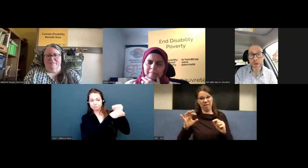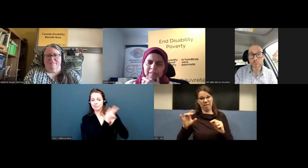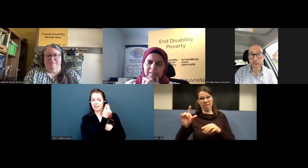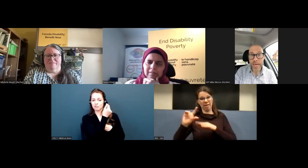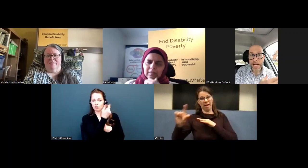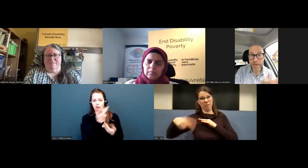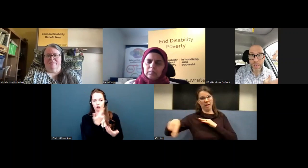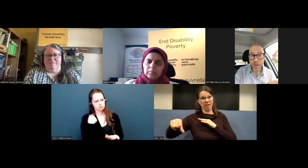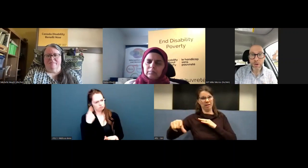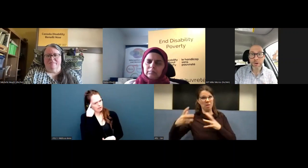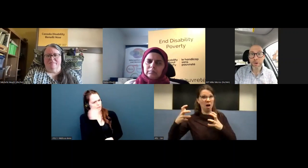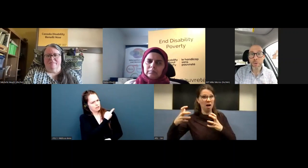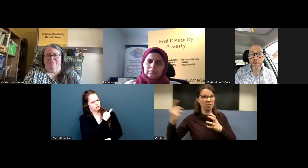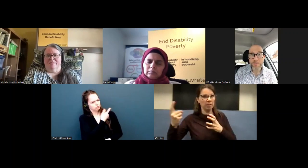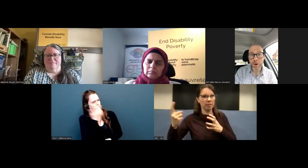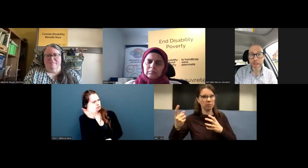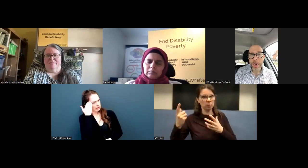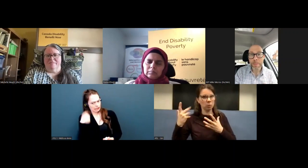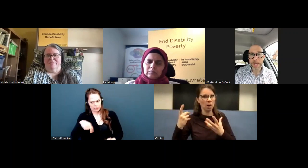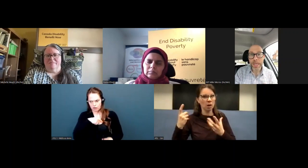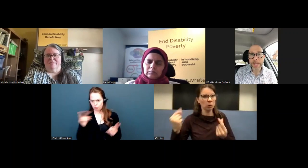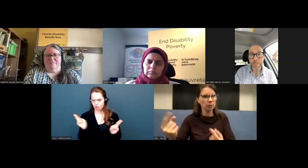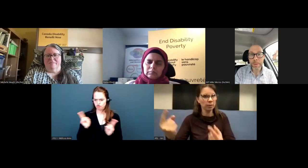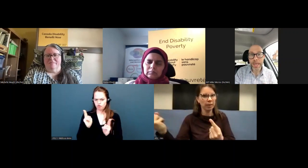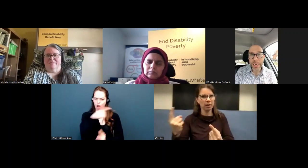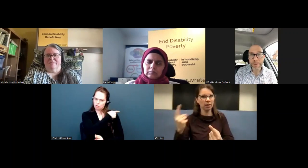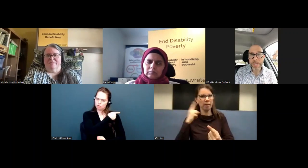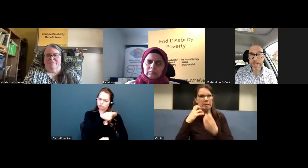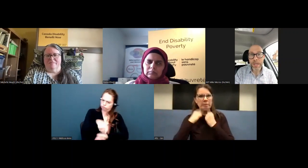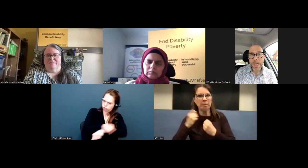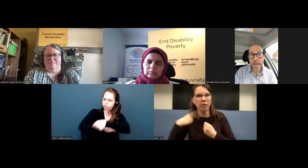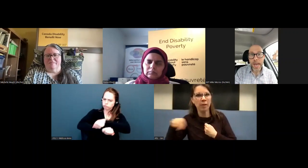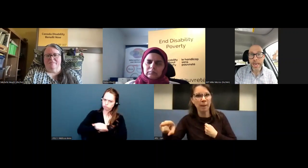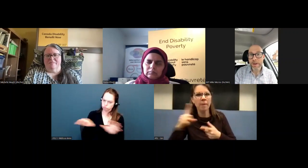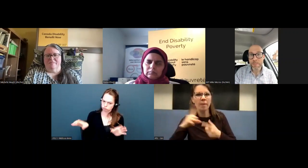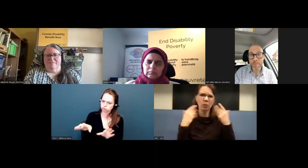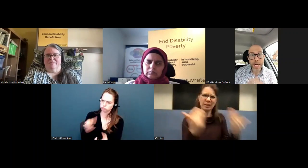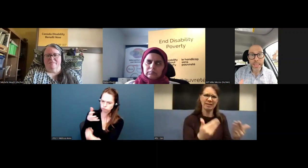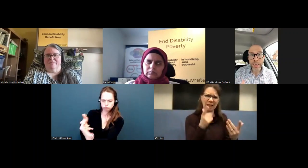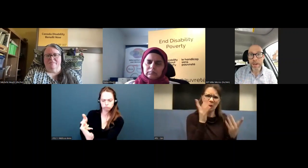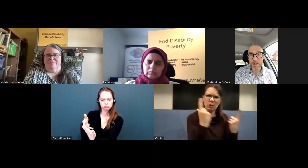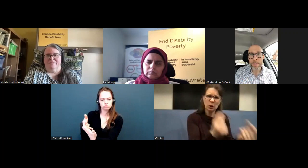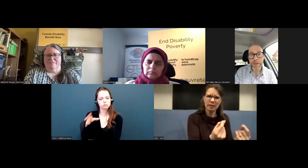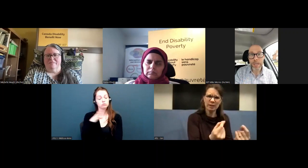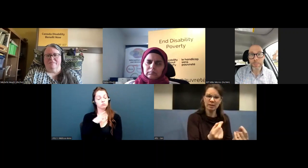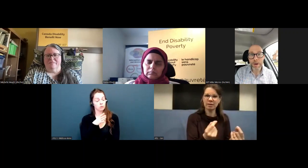WE HAD CERB, FOR EXAMPLE, IN THE PANDEMIC AND MANY IN THE DISABILITY COMMUNITY HAVE